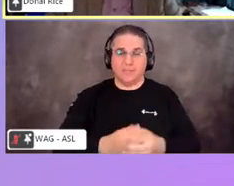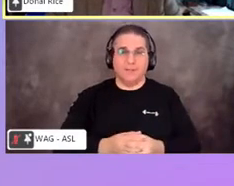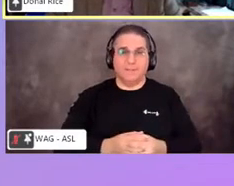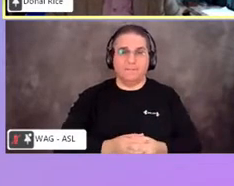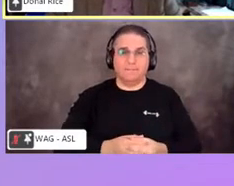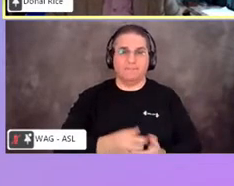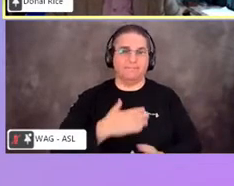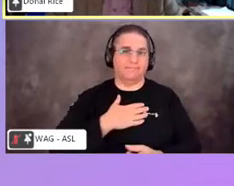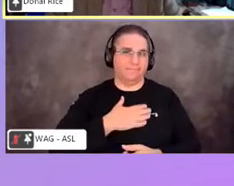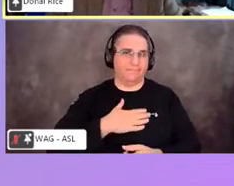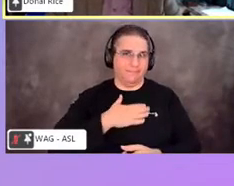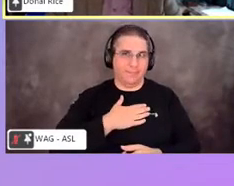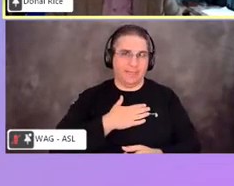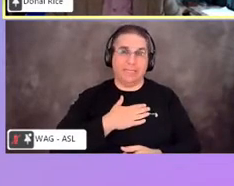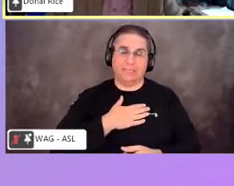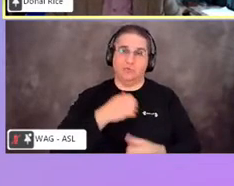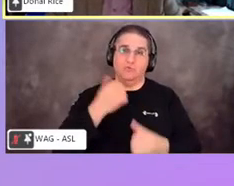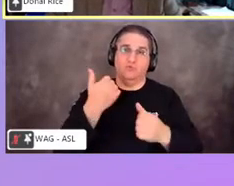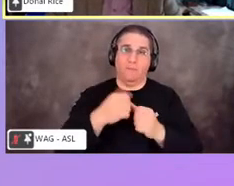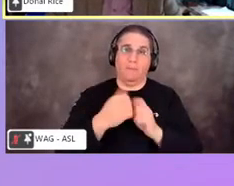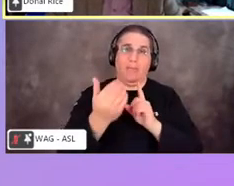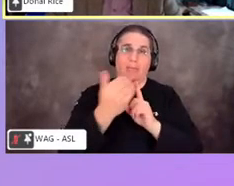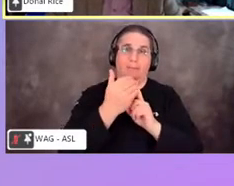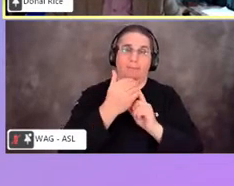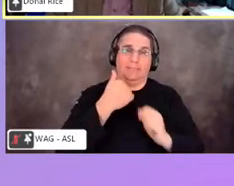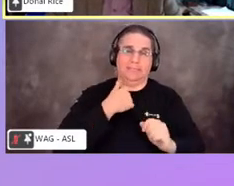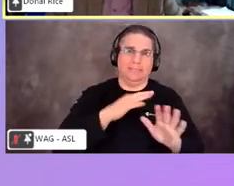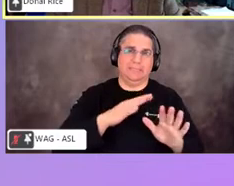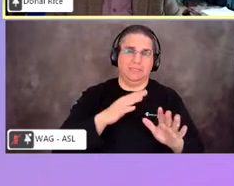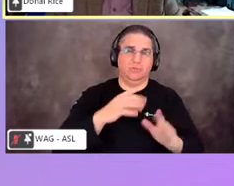Or even what people's view of what we are doing in Ireland is